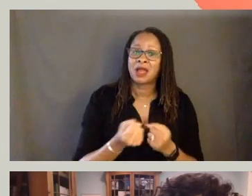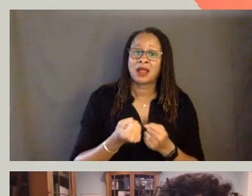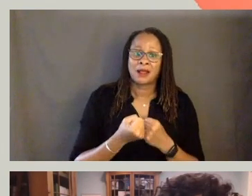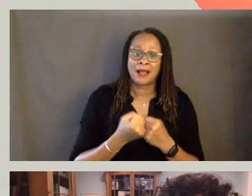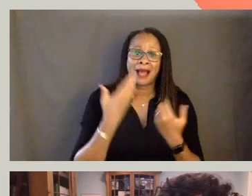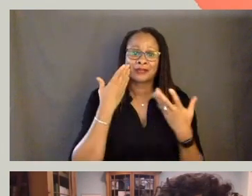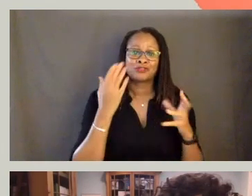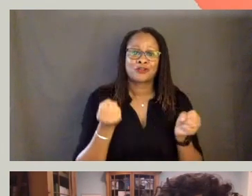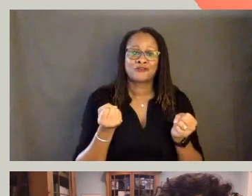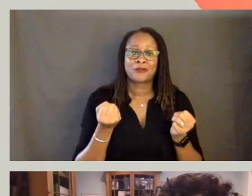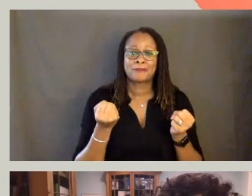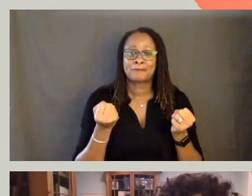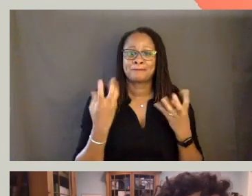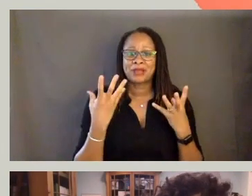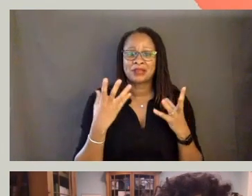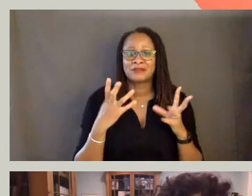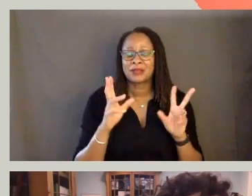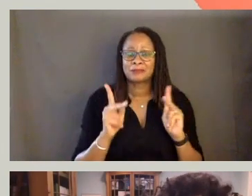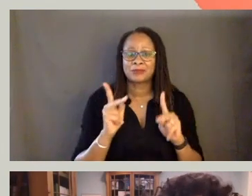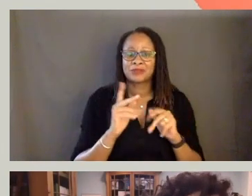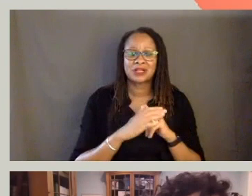Nadia Shihab's documentary, Jaddoland.